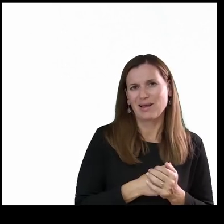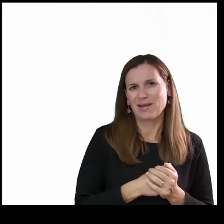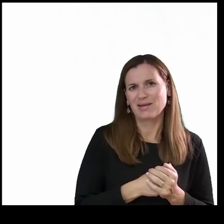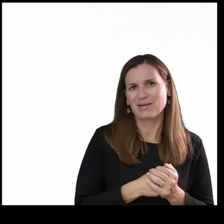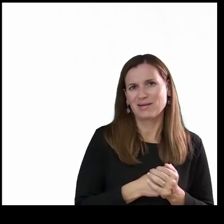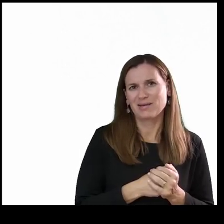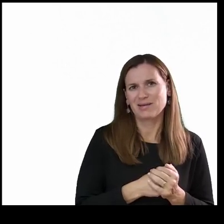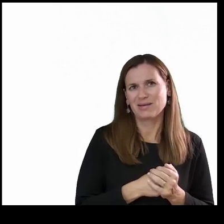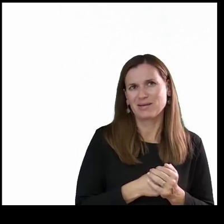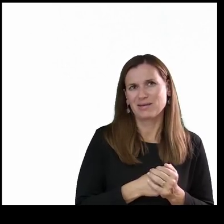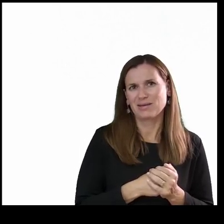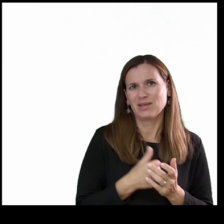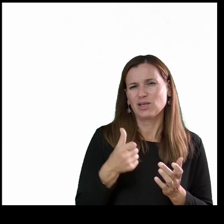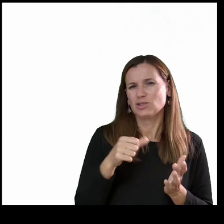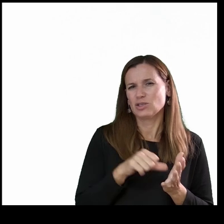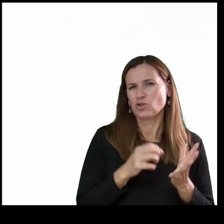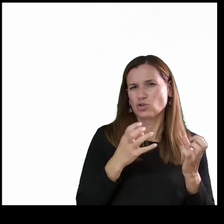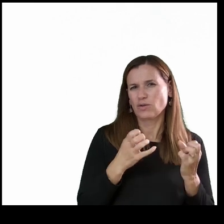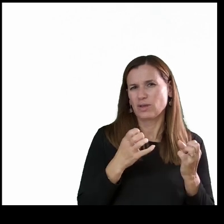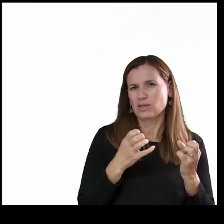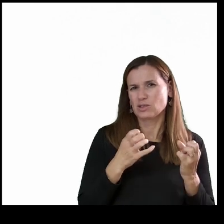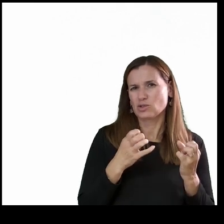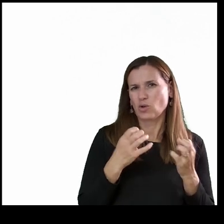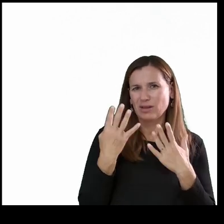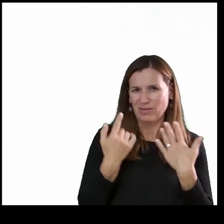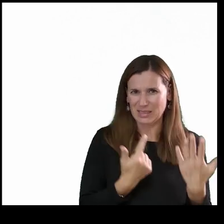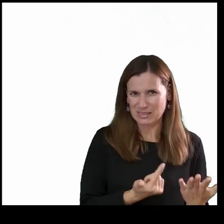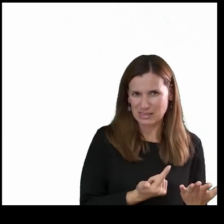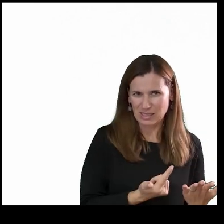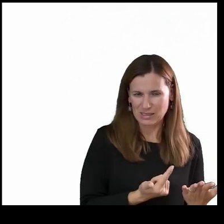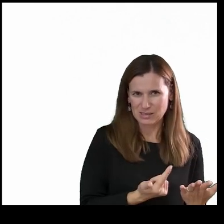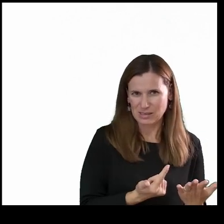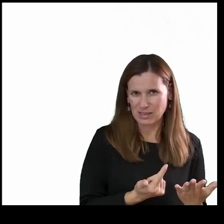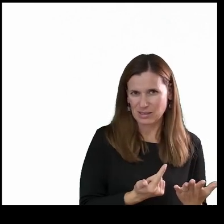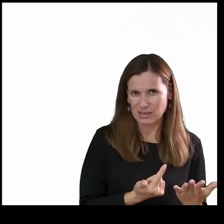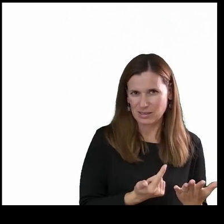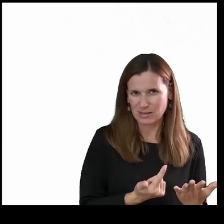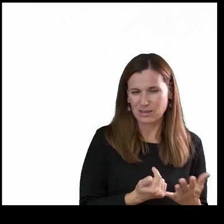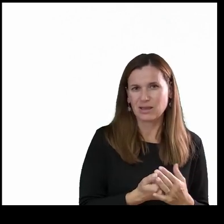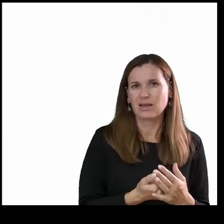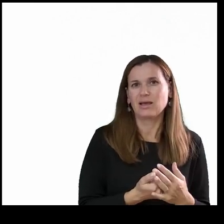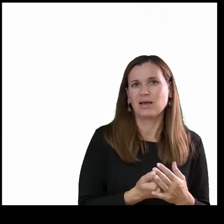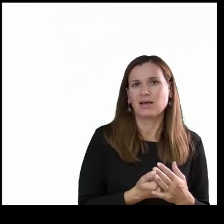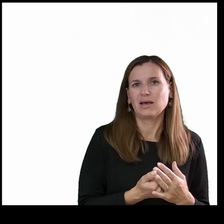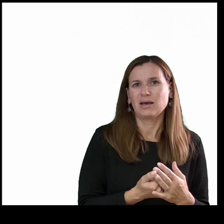1979, at the club of Rome, it was a report one